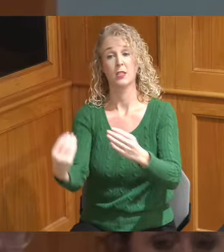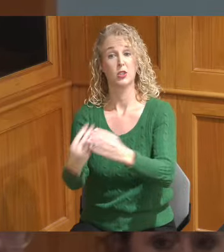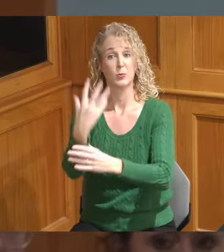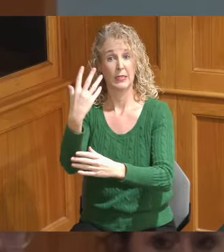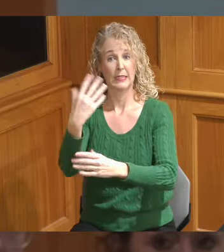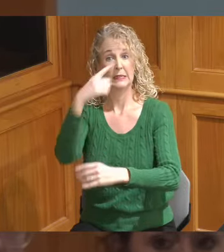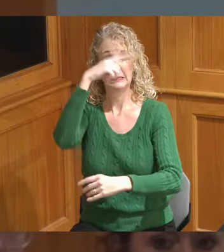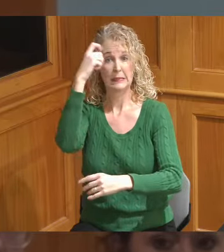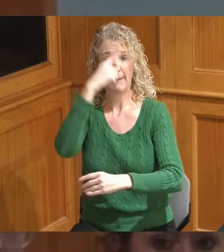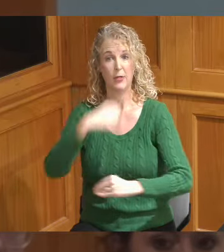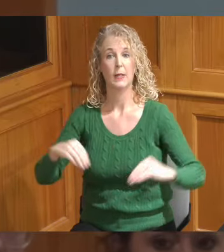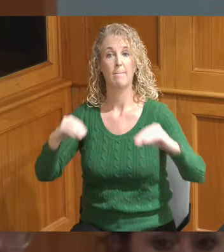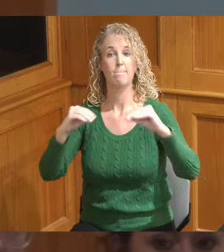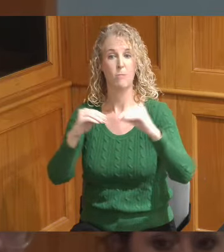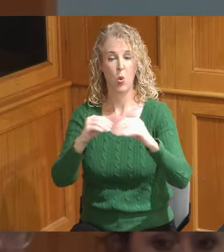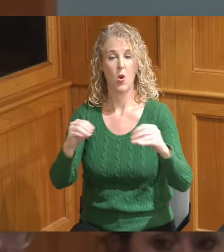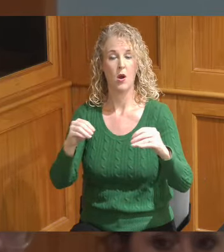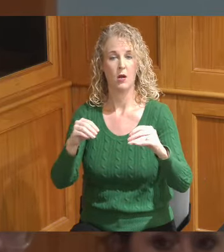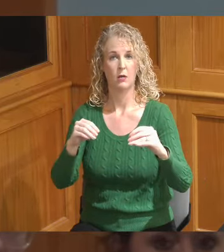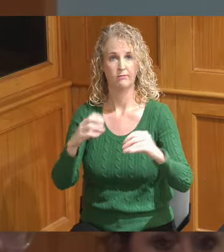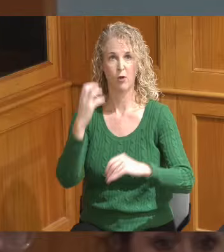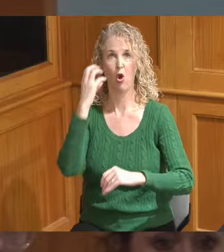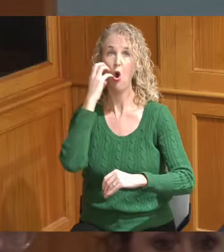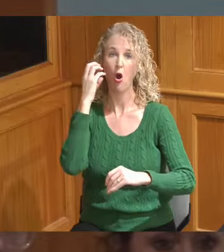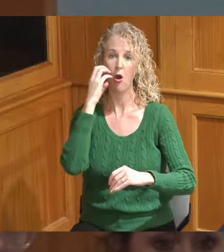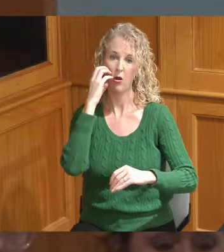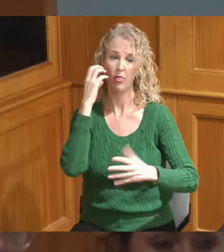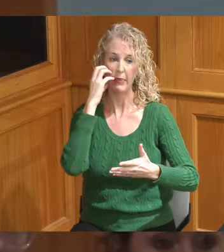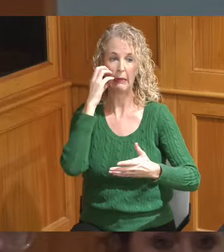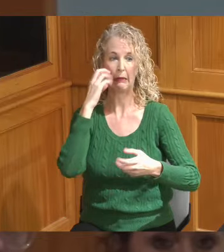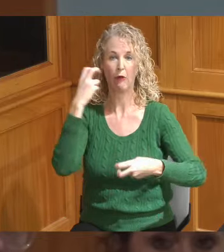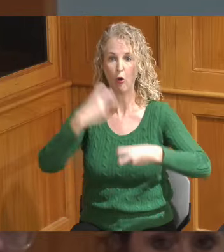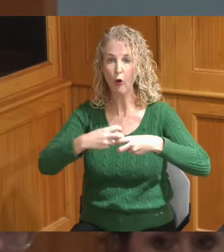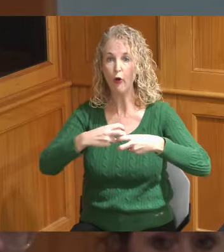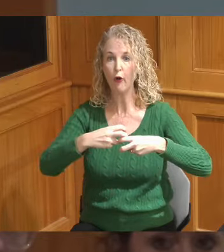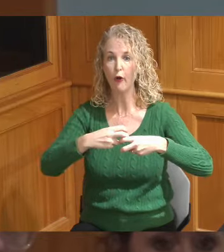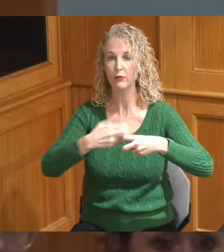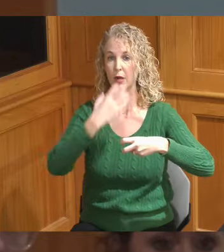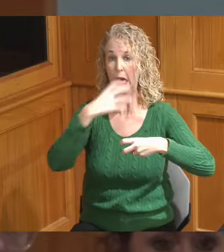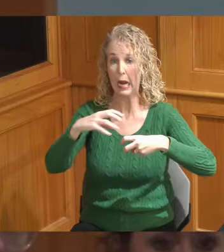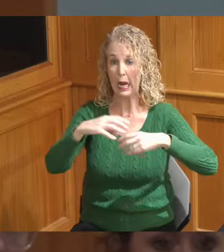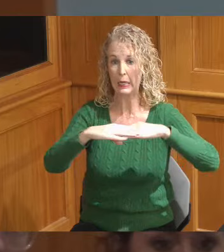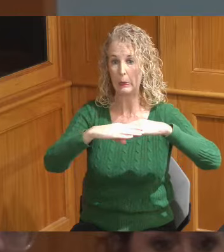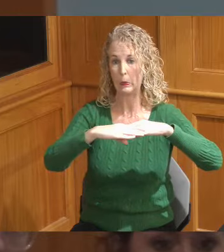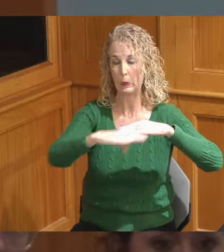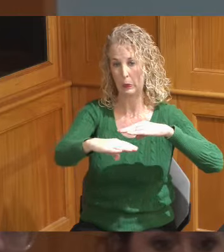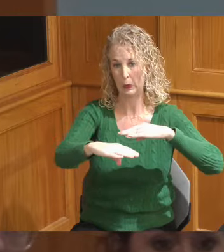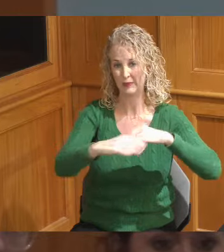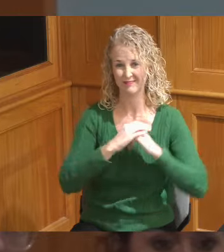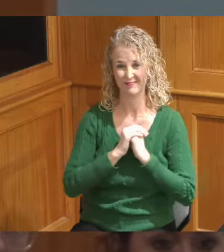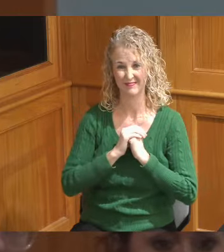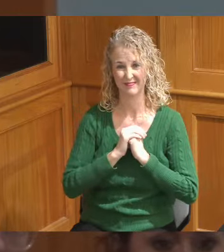down a more formalized hard surface with you know a hot substance asphalt. That makes sense. Well,